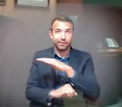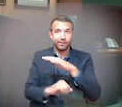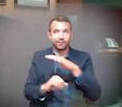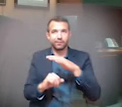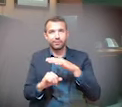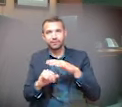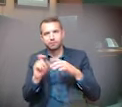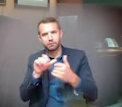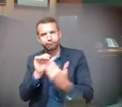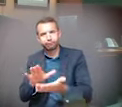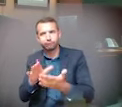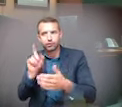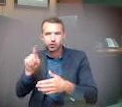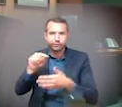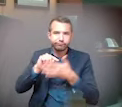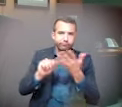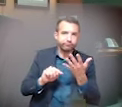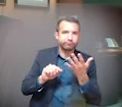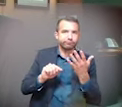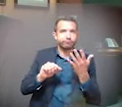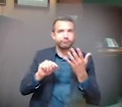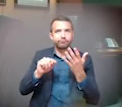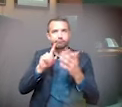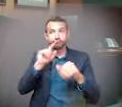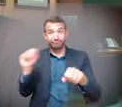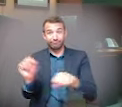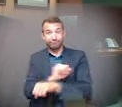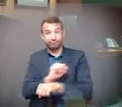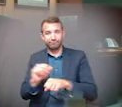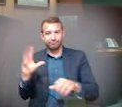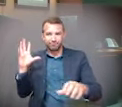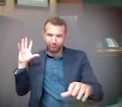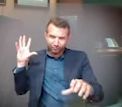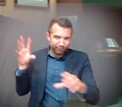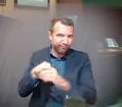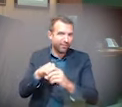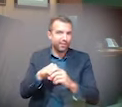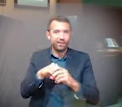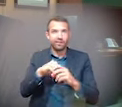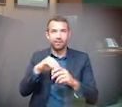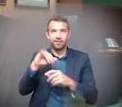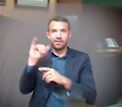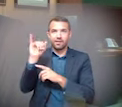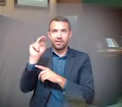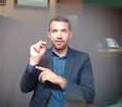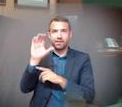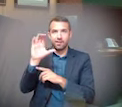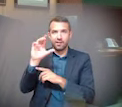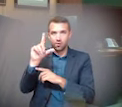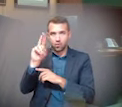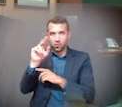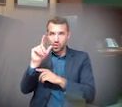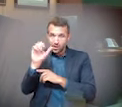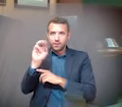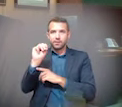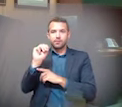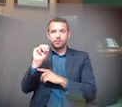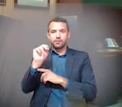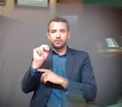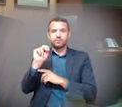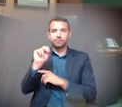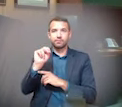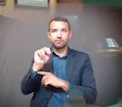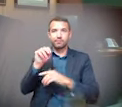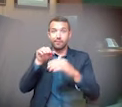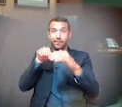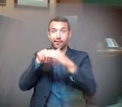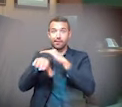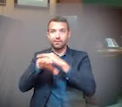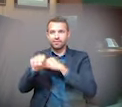to address, but we need to really think about inclusion more so than just accessibility.